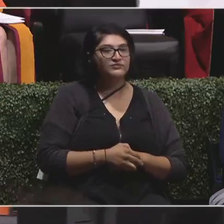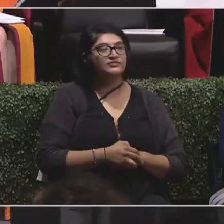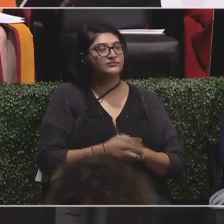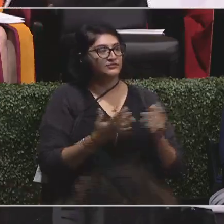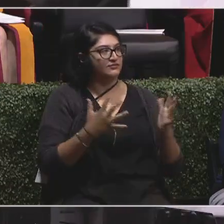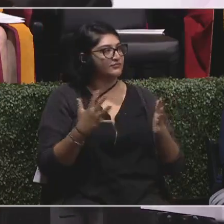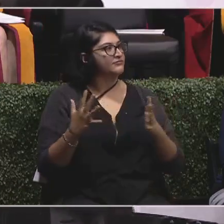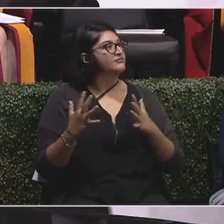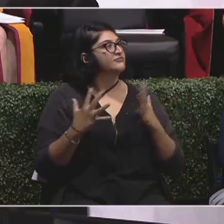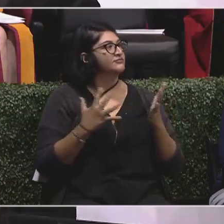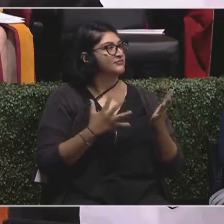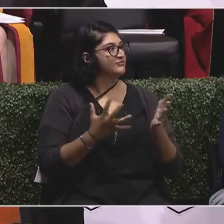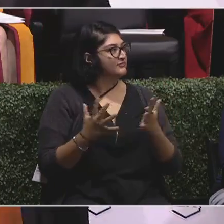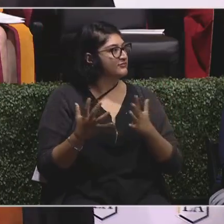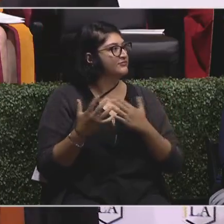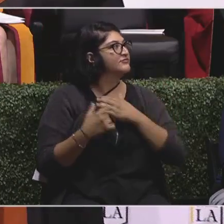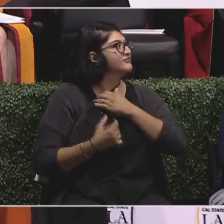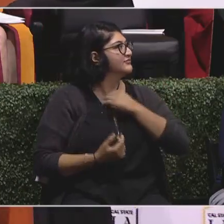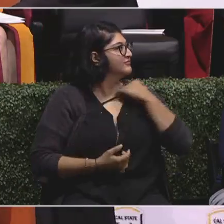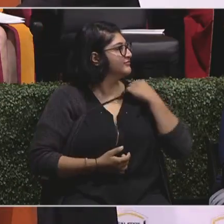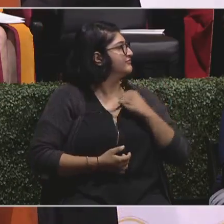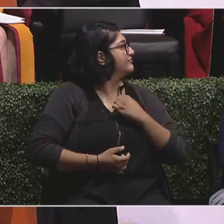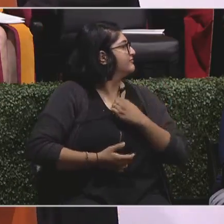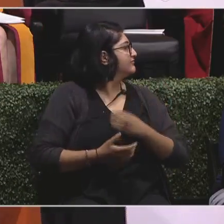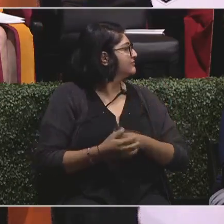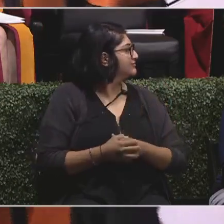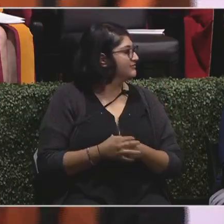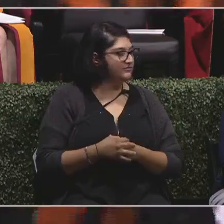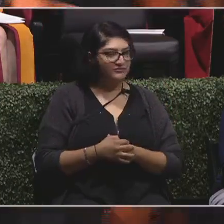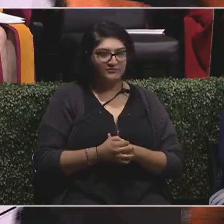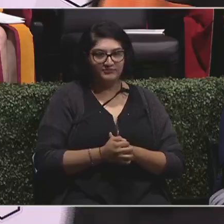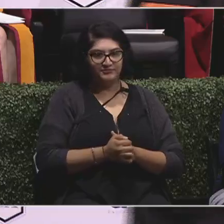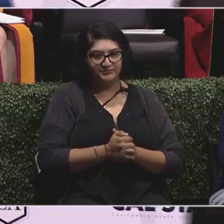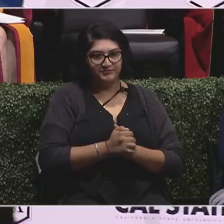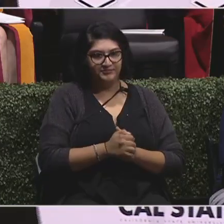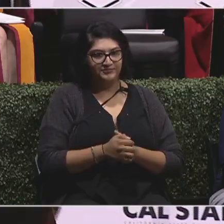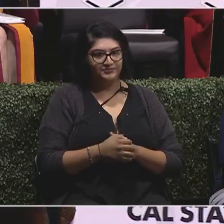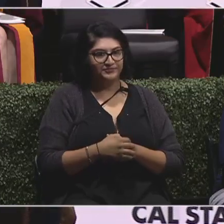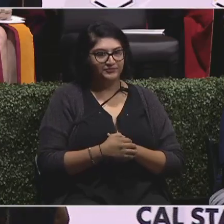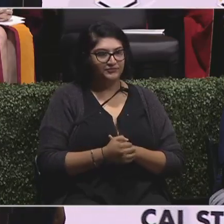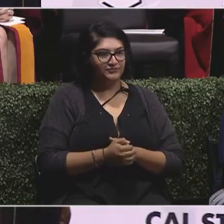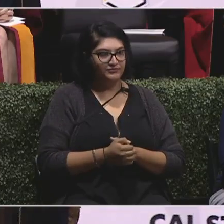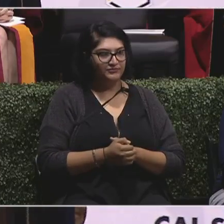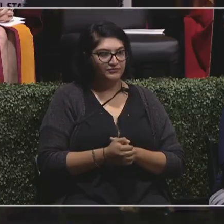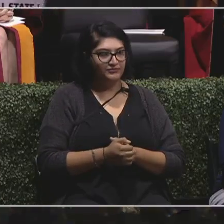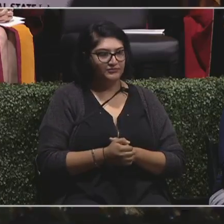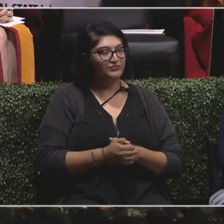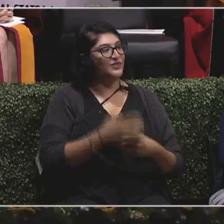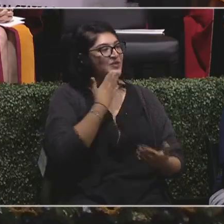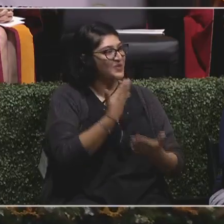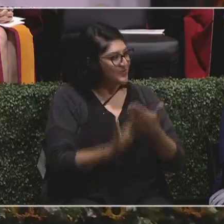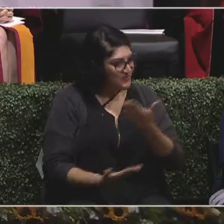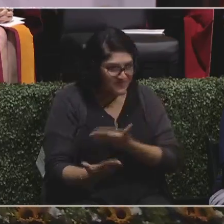ASSOCIATE DEAN OF THE COLLEGE OF NATURAL AND SOCIAL SCIENCES WILL ACKNOWLEDGE THESE STUDENTS. DR. McQUEEN?